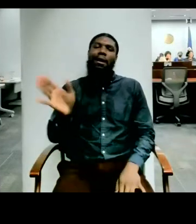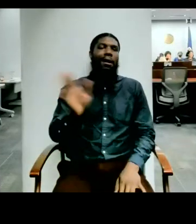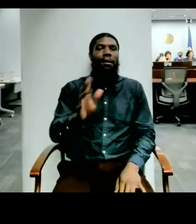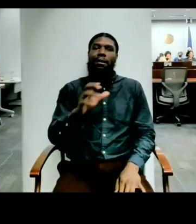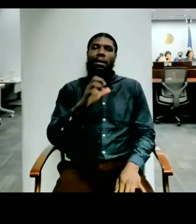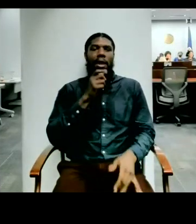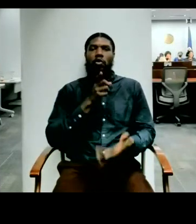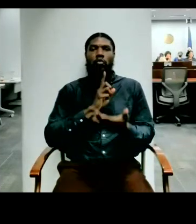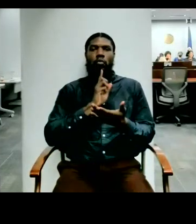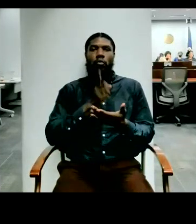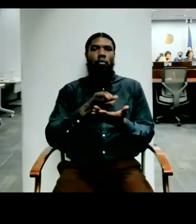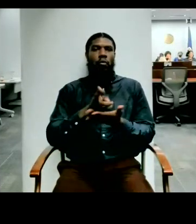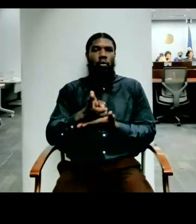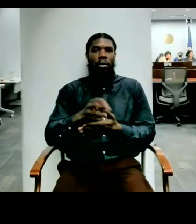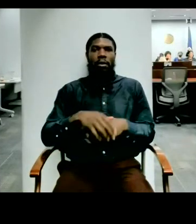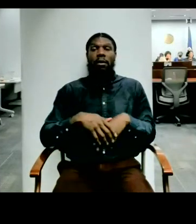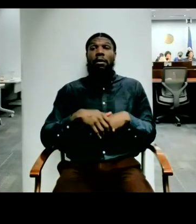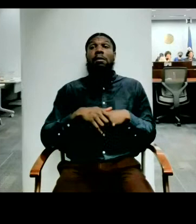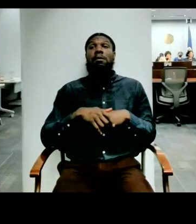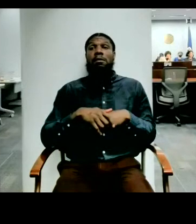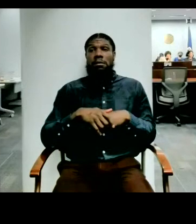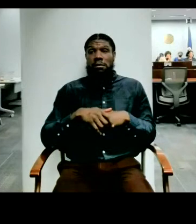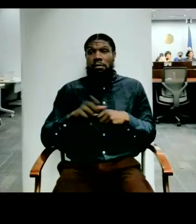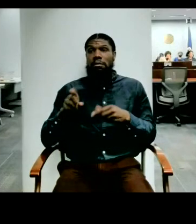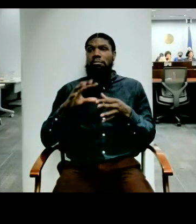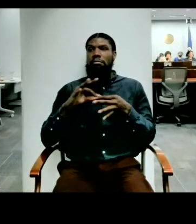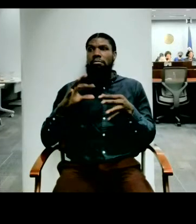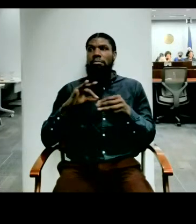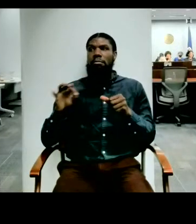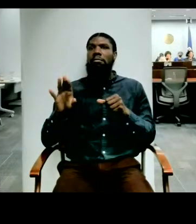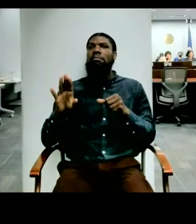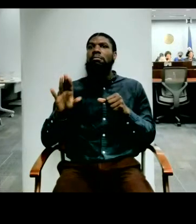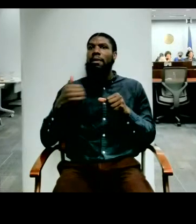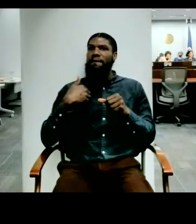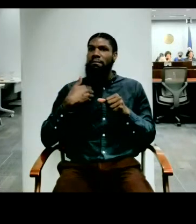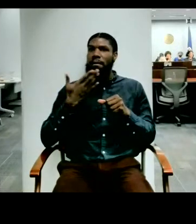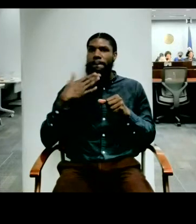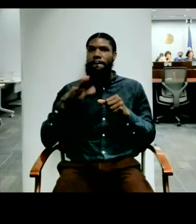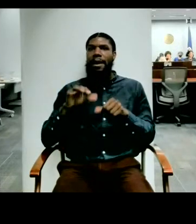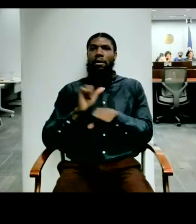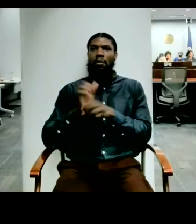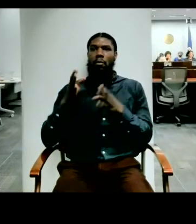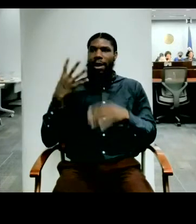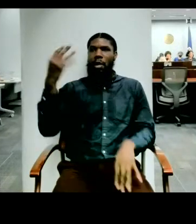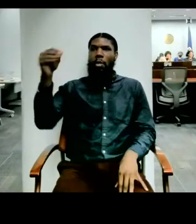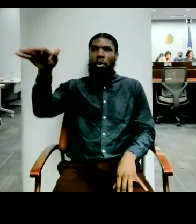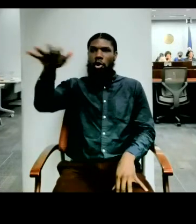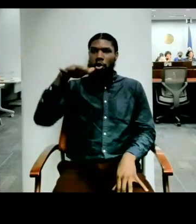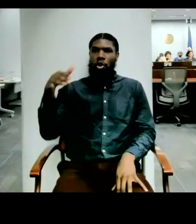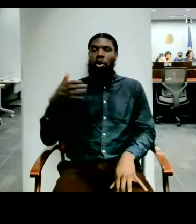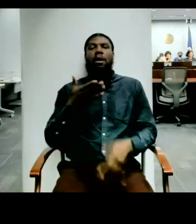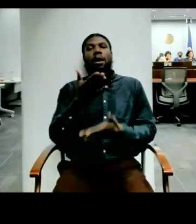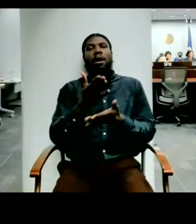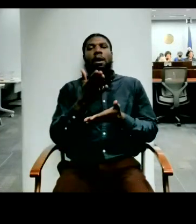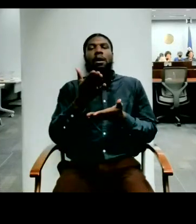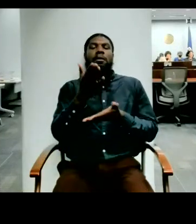So, sunshine remarked that there are bad actor employers out there and then there are employers who are trying to do the right thing.